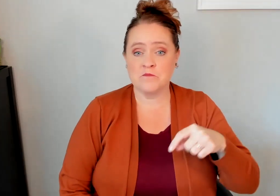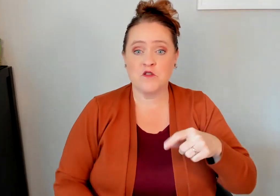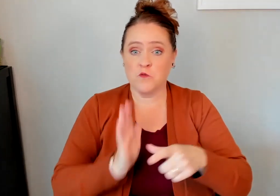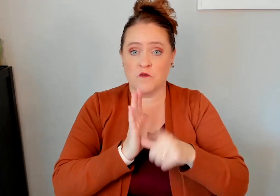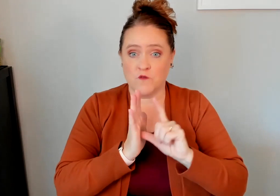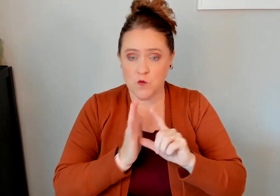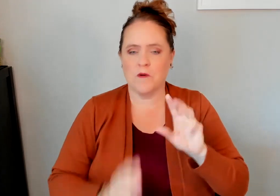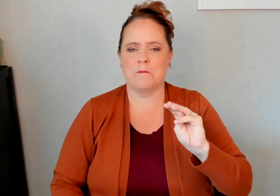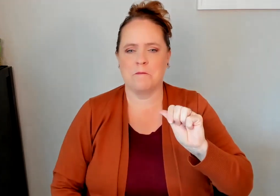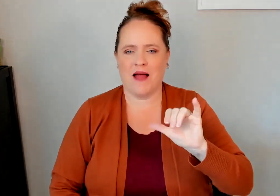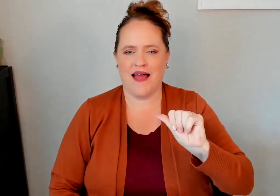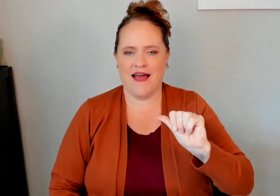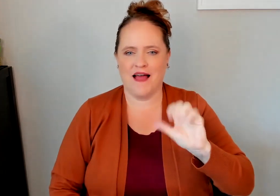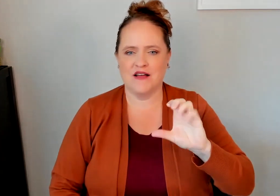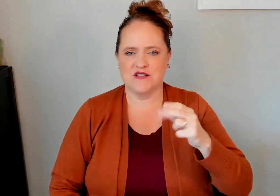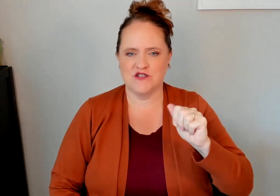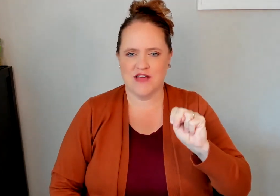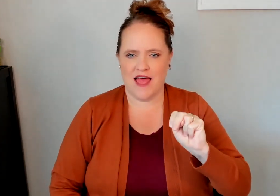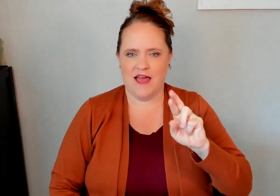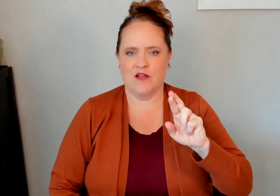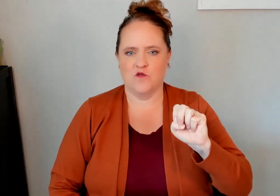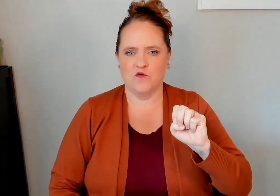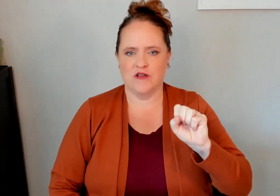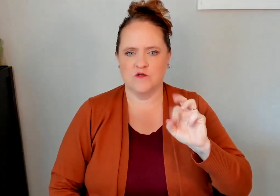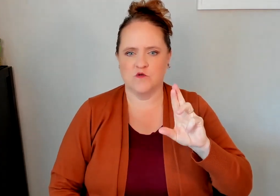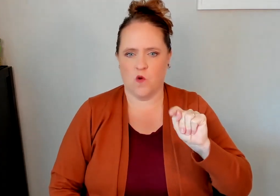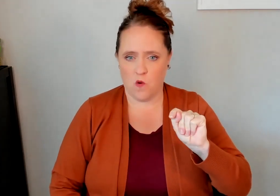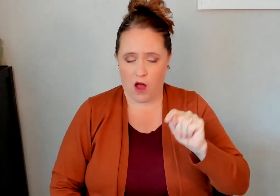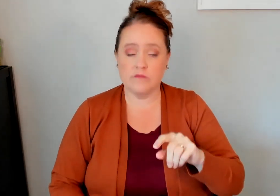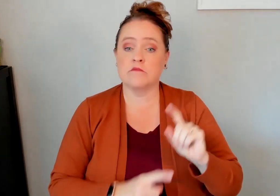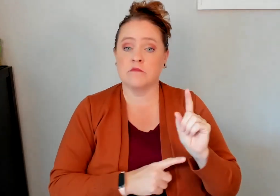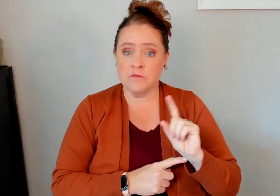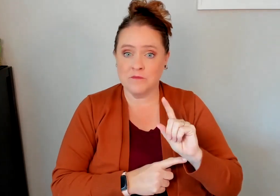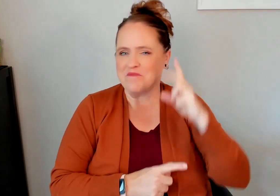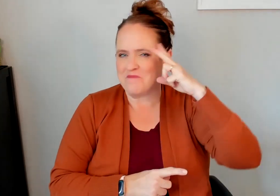Hi! This is a review for Maya Chan Resort in Costa Maya, Mexico.